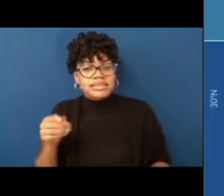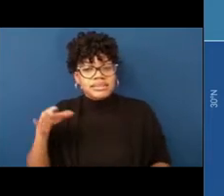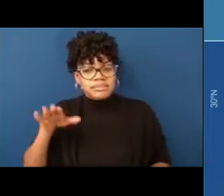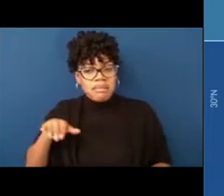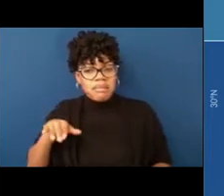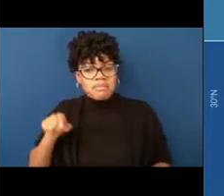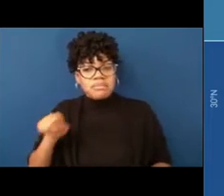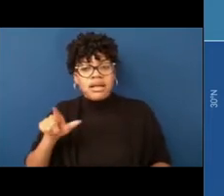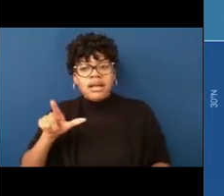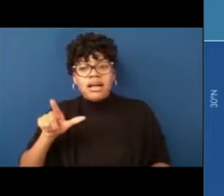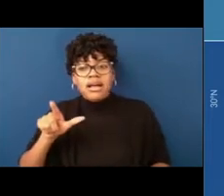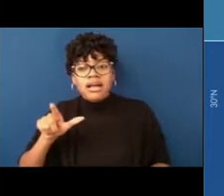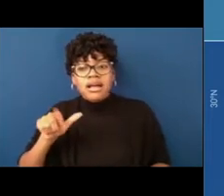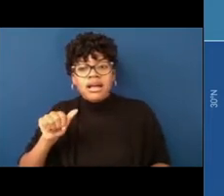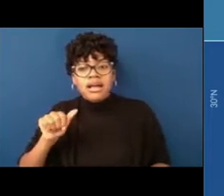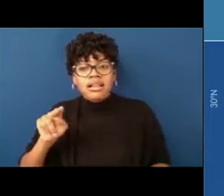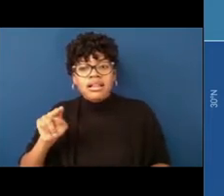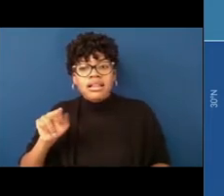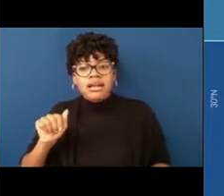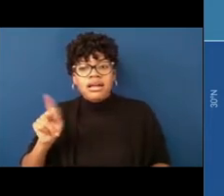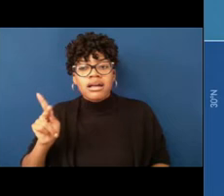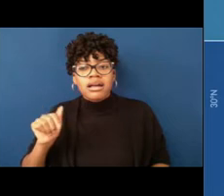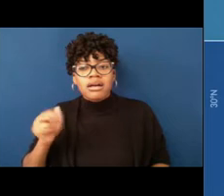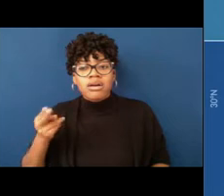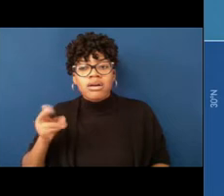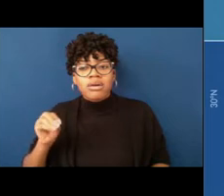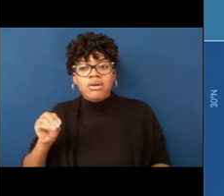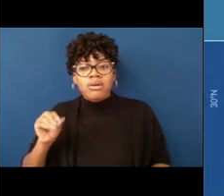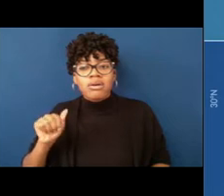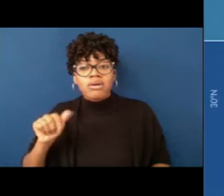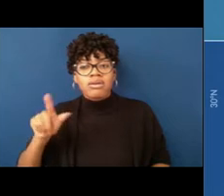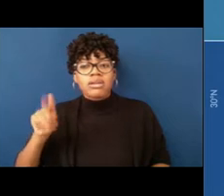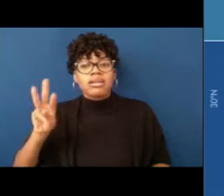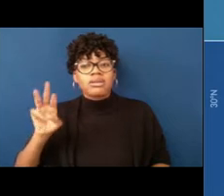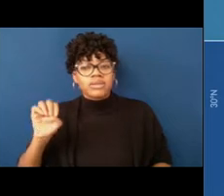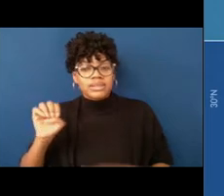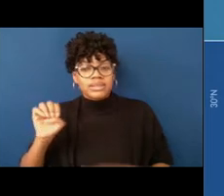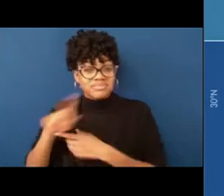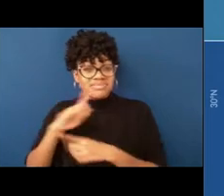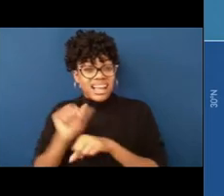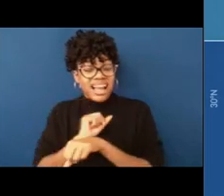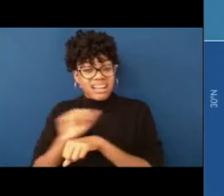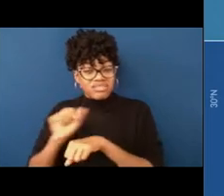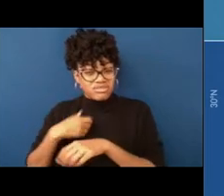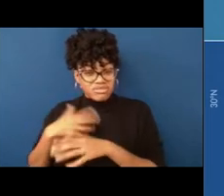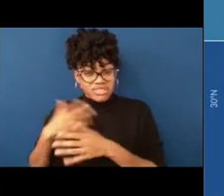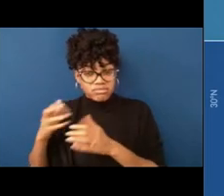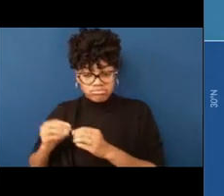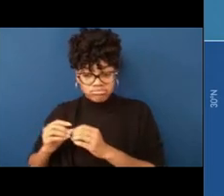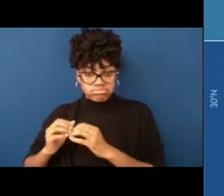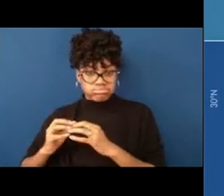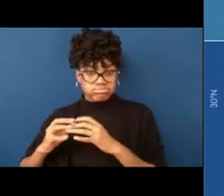that's currently building up Hawaii Island. These elder islands and atolls and the surrounding waters,